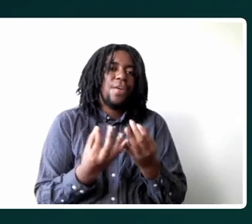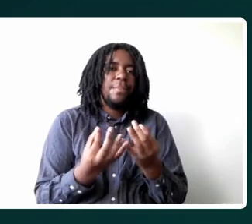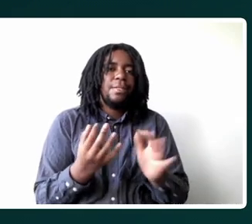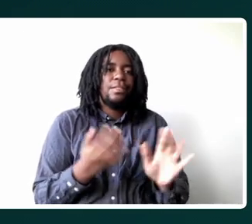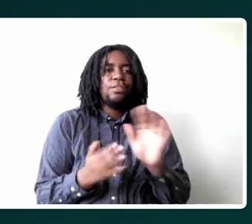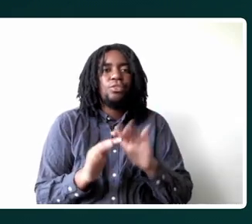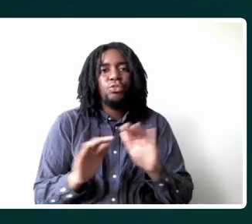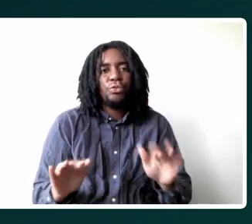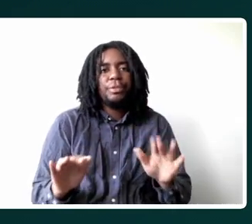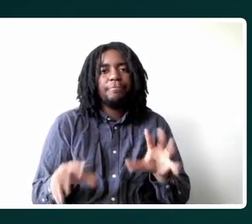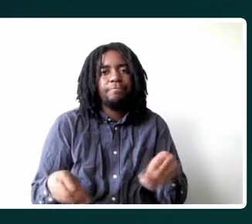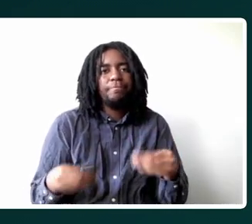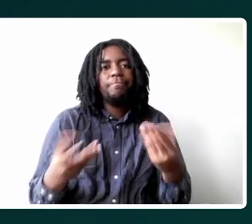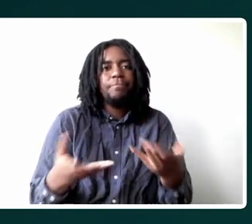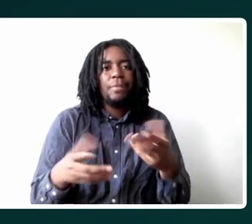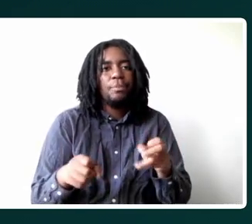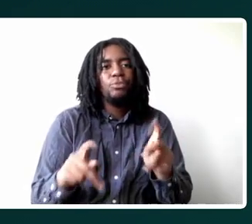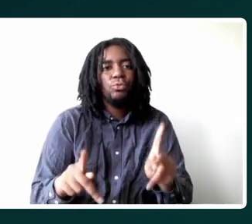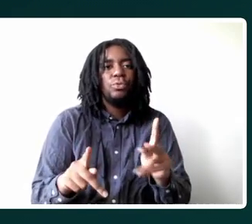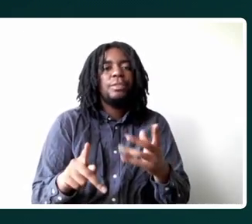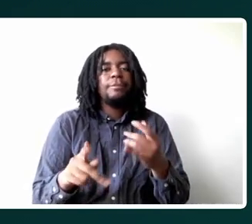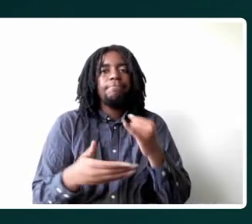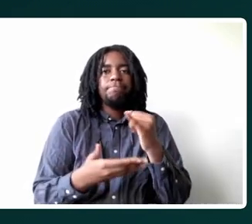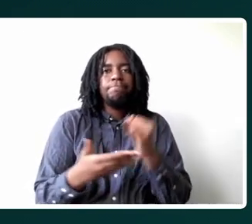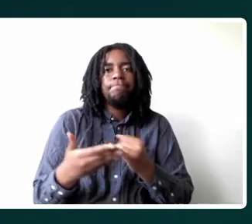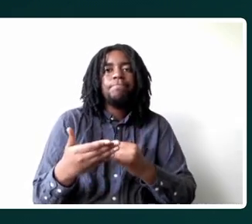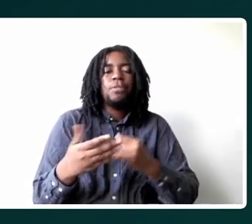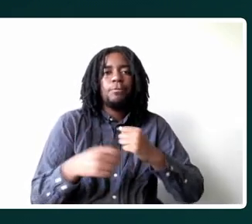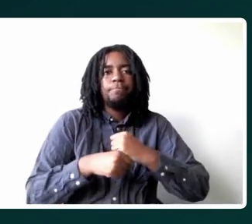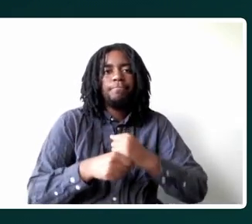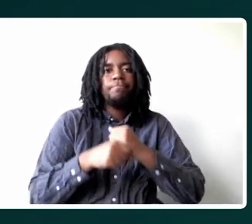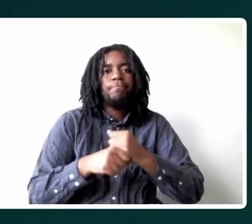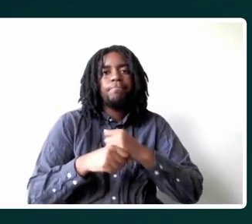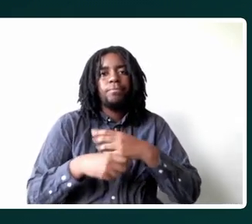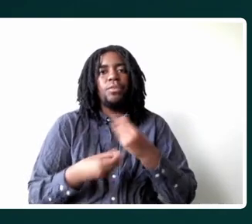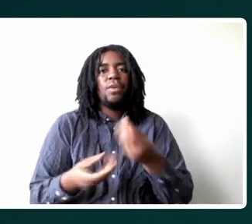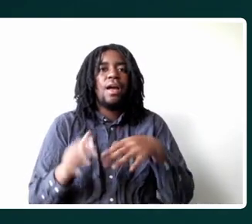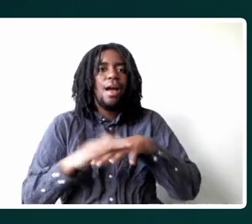opportunity to create art and giving them access to museums. But for you, it might be something